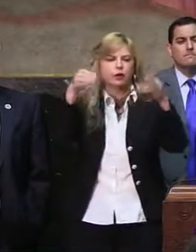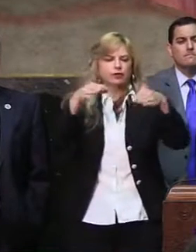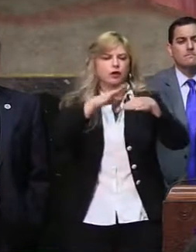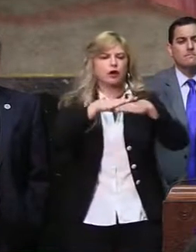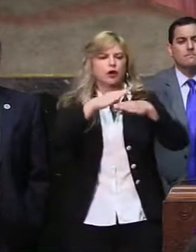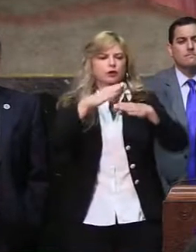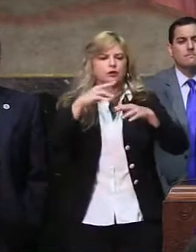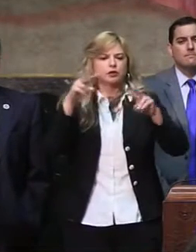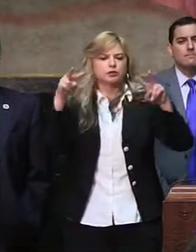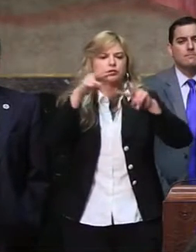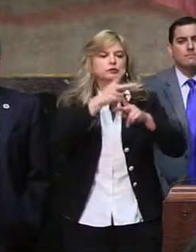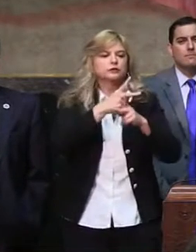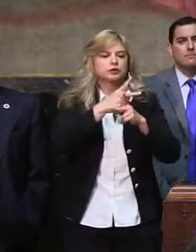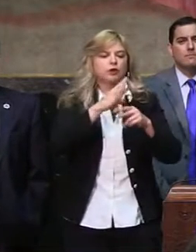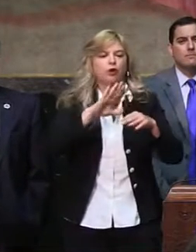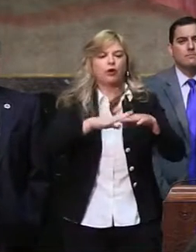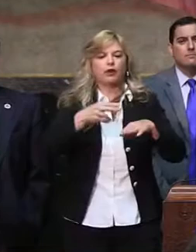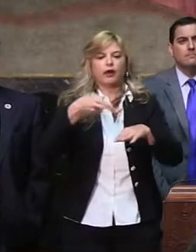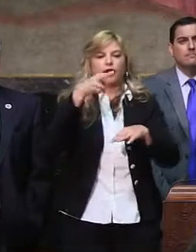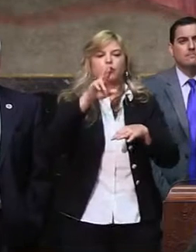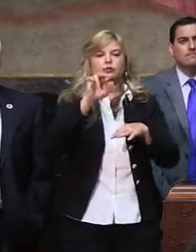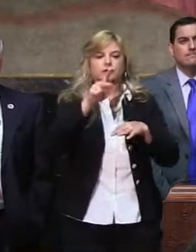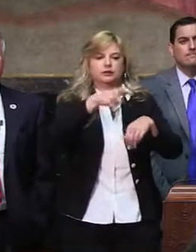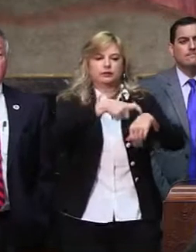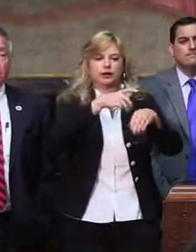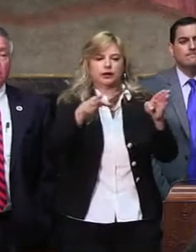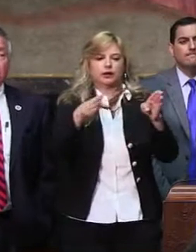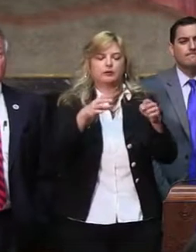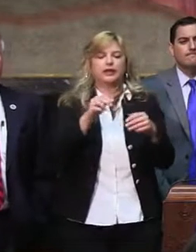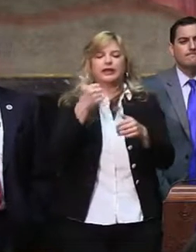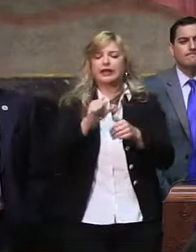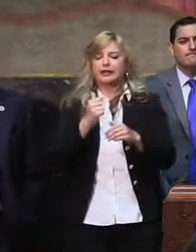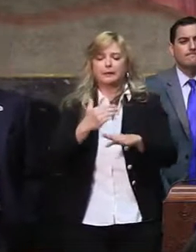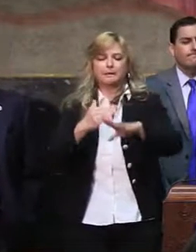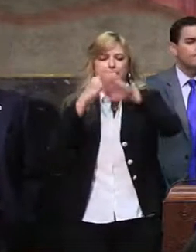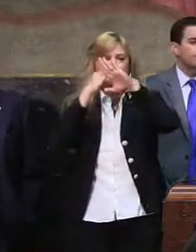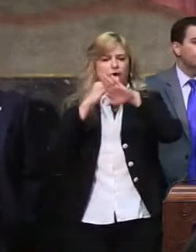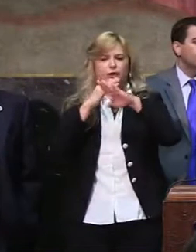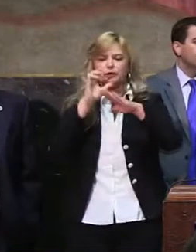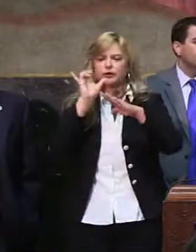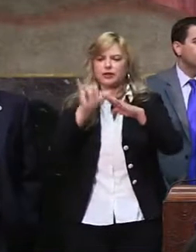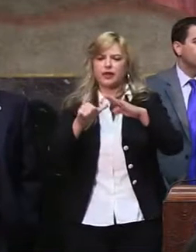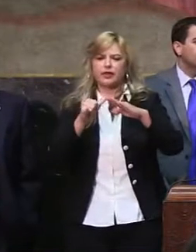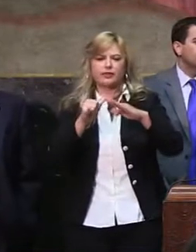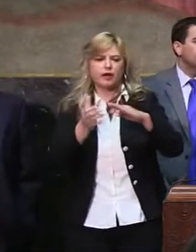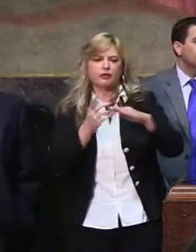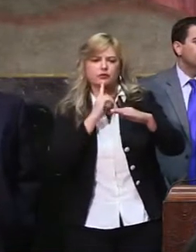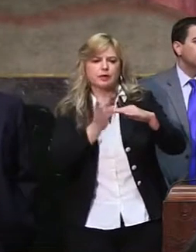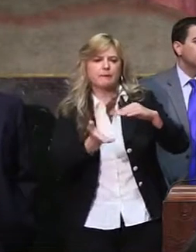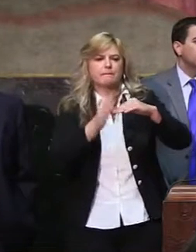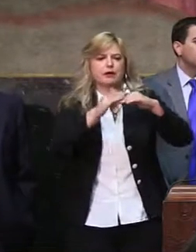period of time cleared away barriers to success the problem Det beyond the persons means that make it harder to get